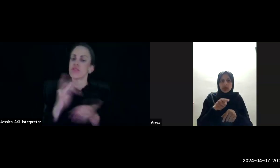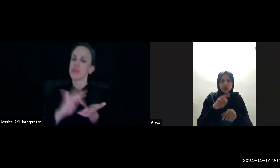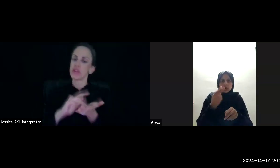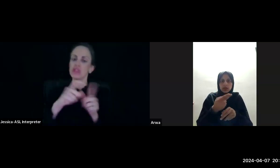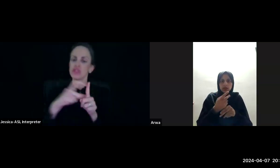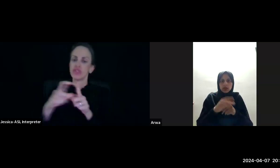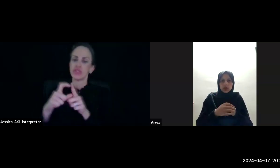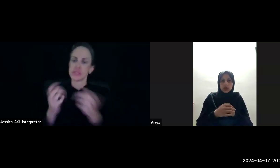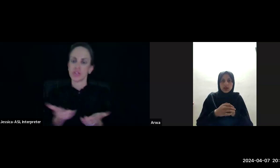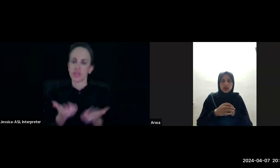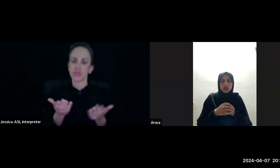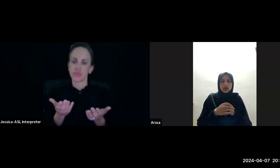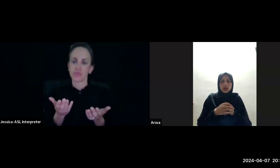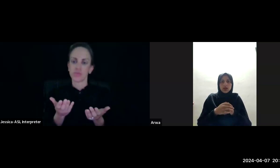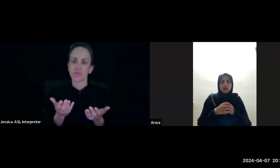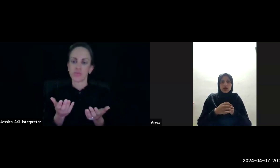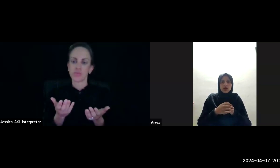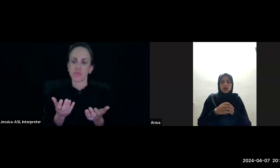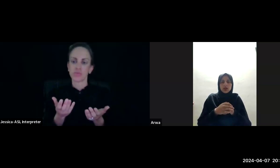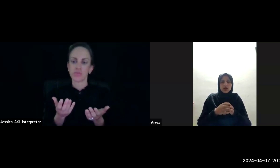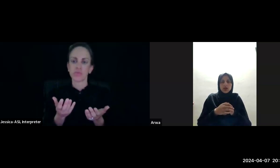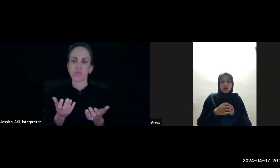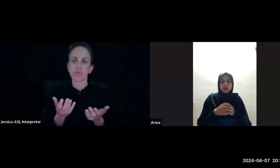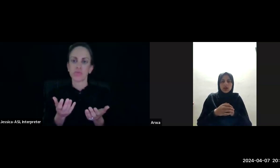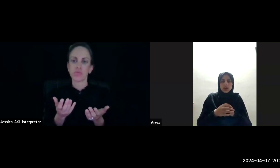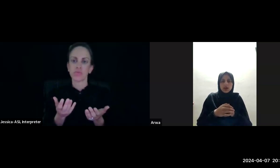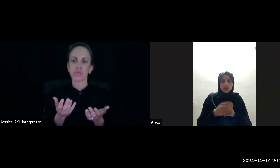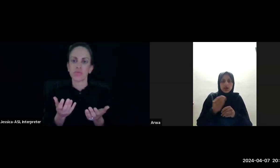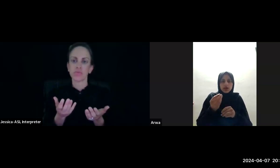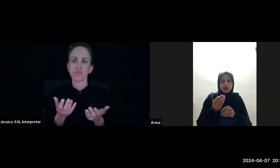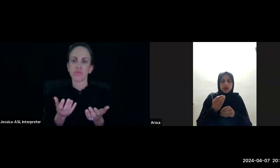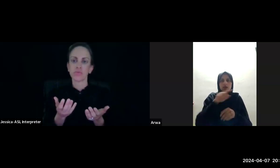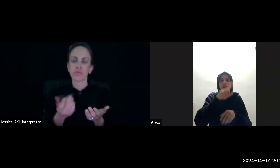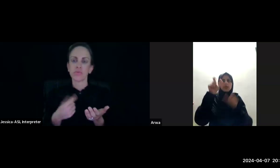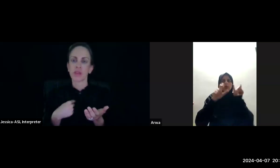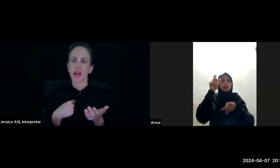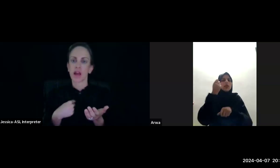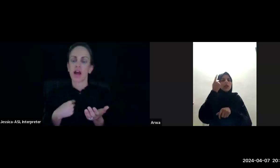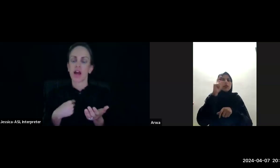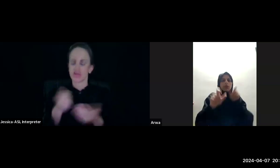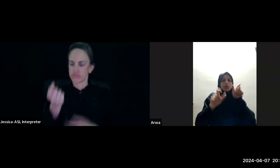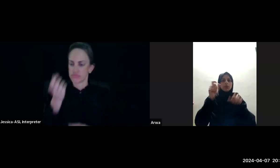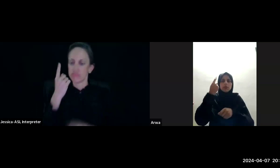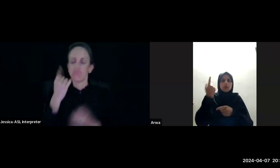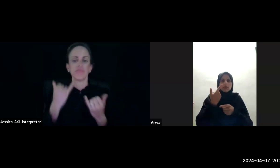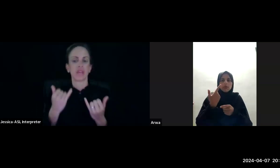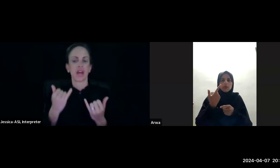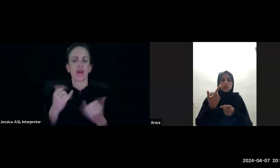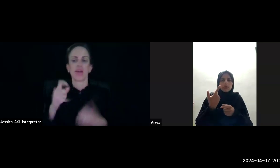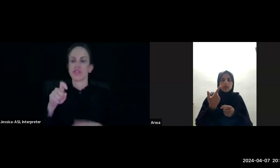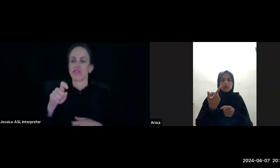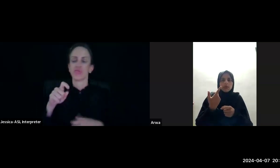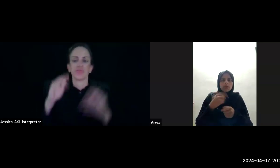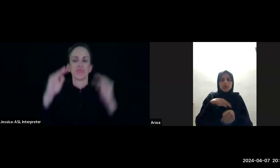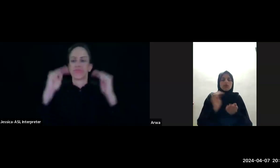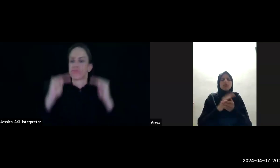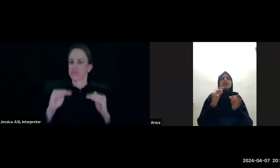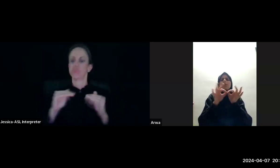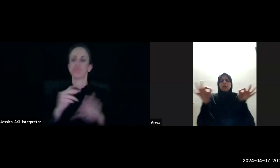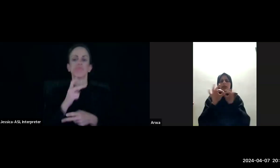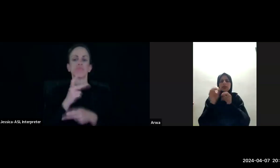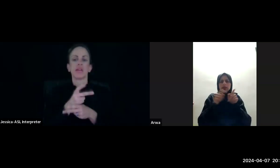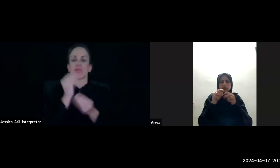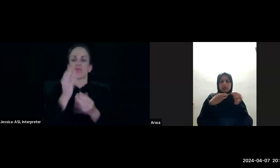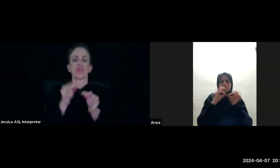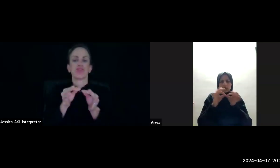them to make others understand and not keep it very simple at the same time not too scientific